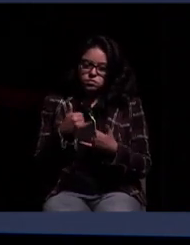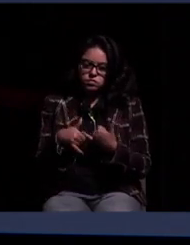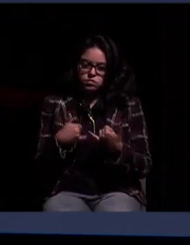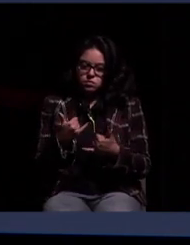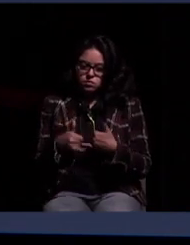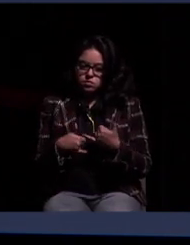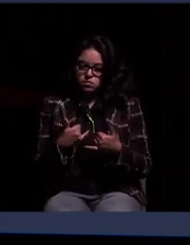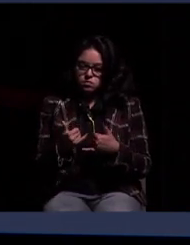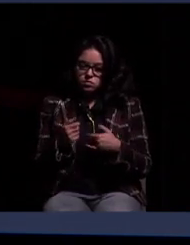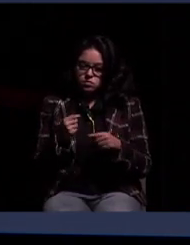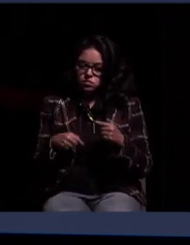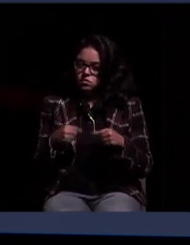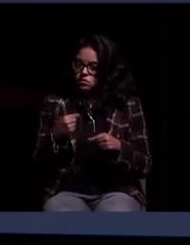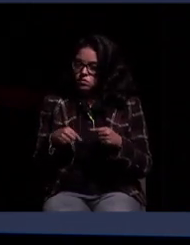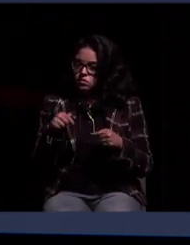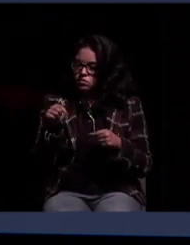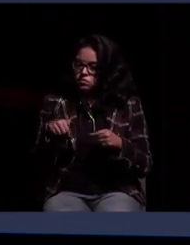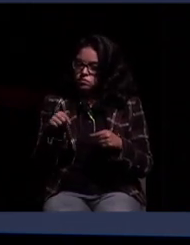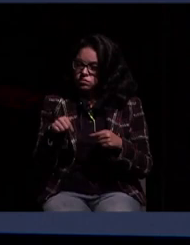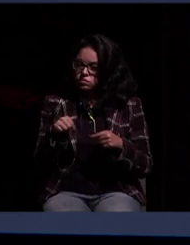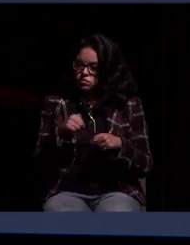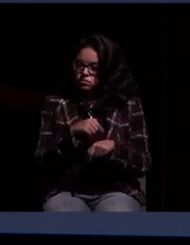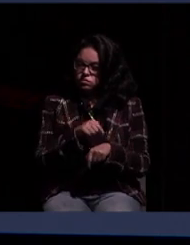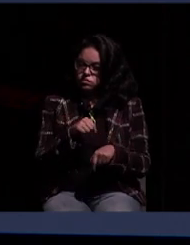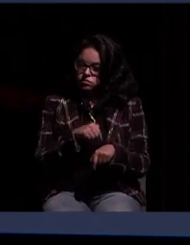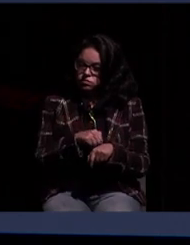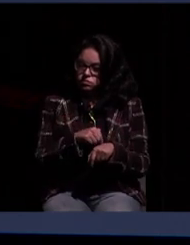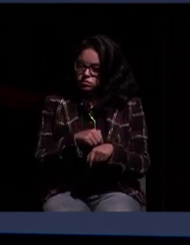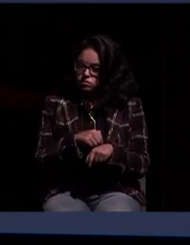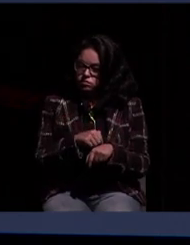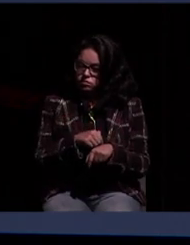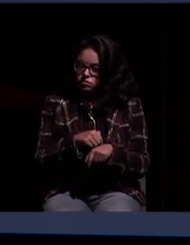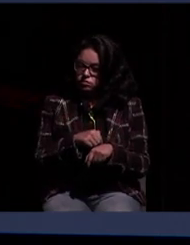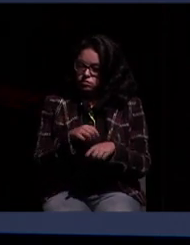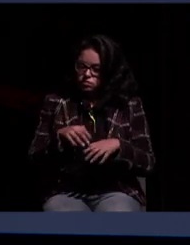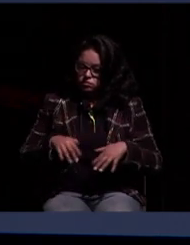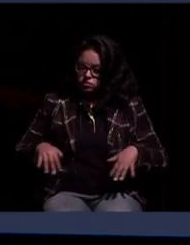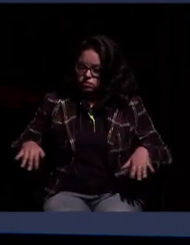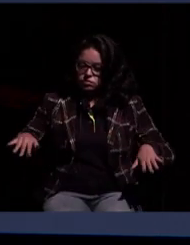We have here an important discussion over time-space